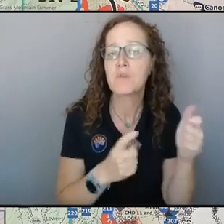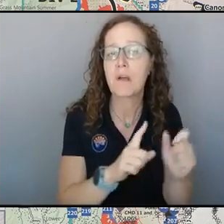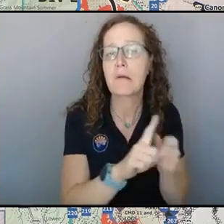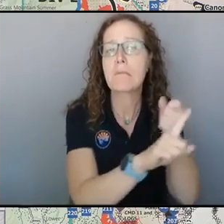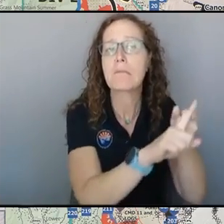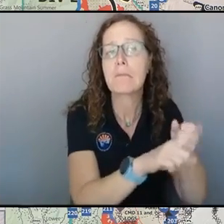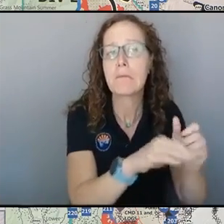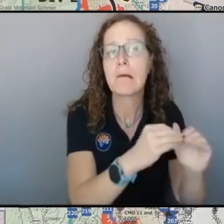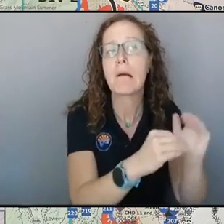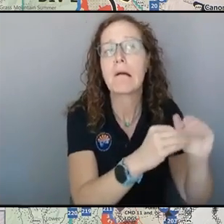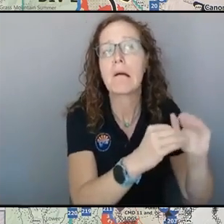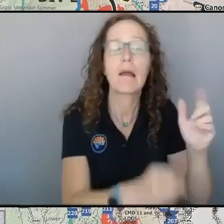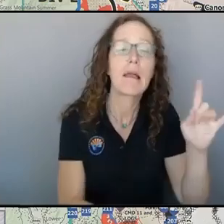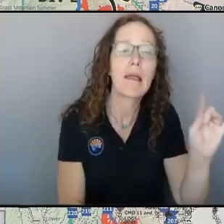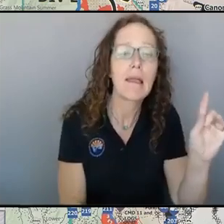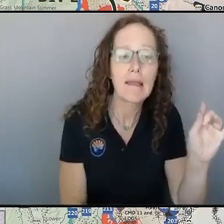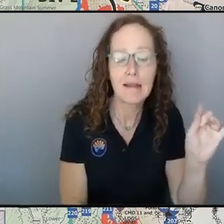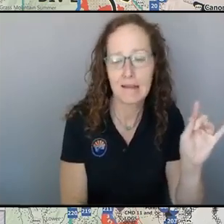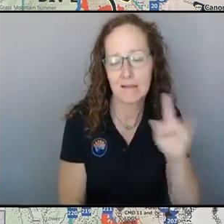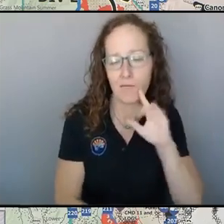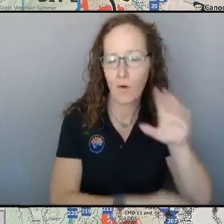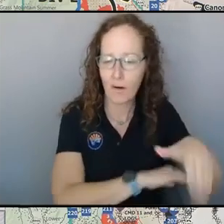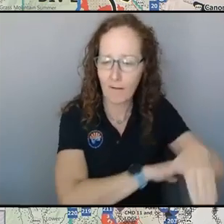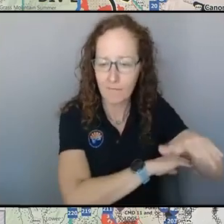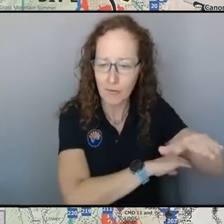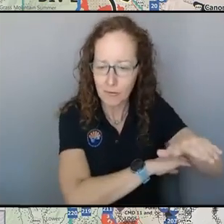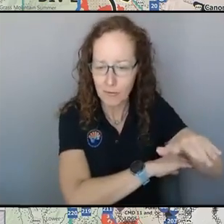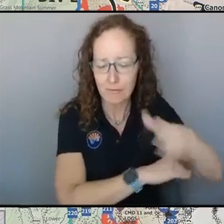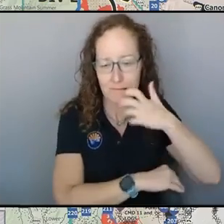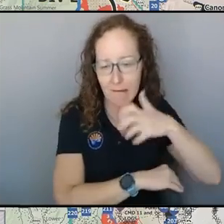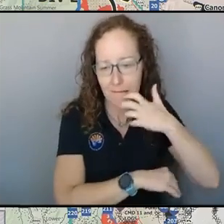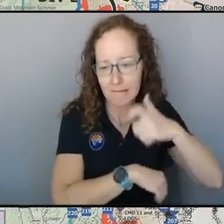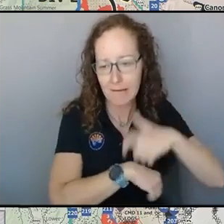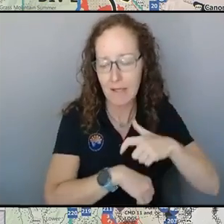Relative humidity minimums :today Finally going to be out